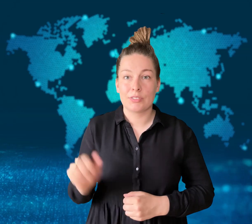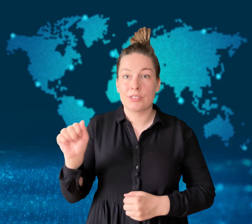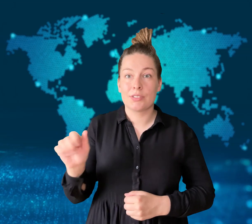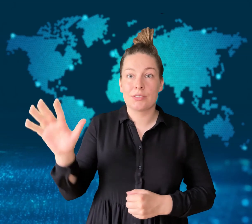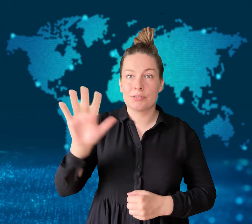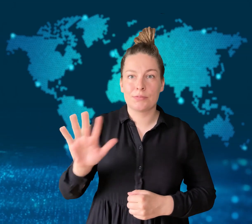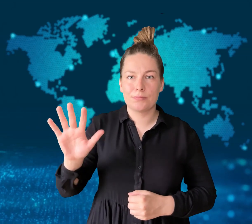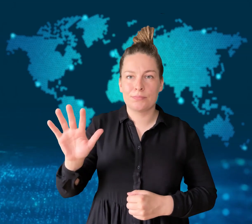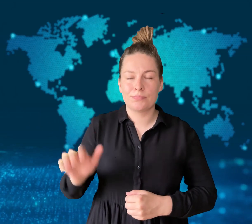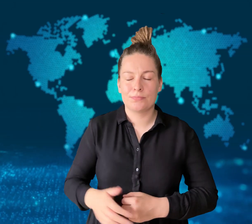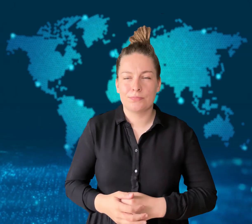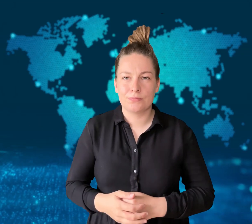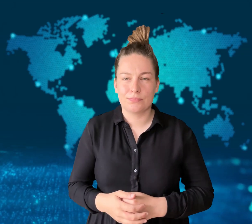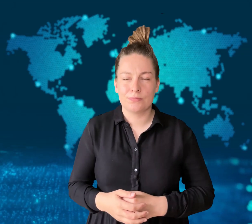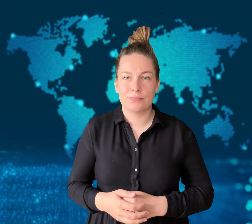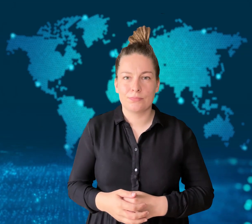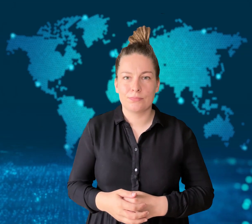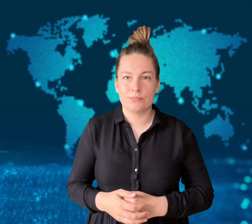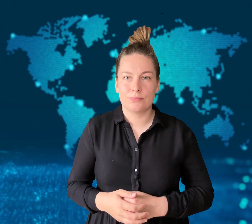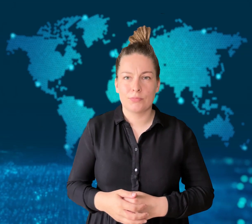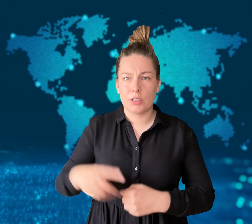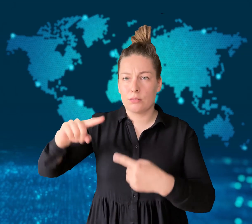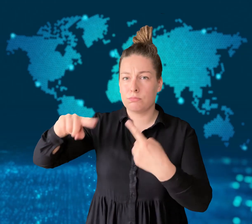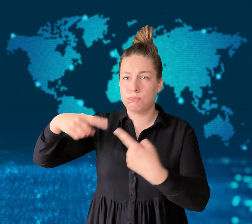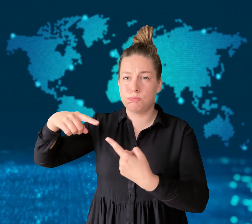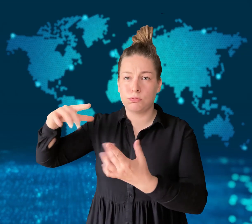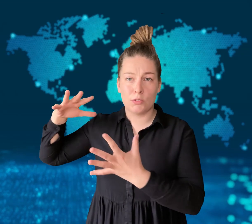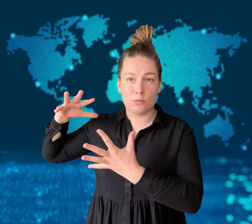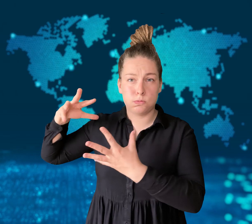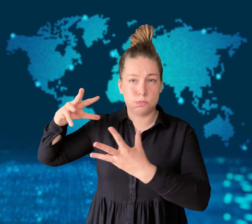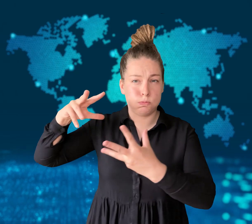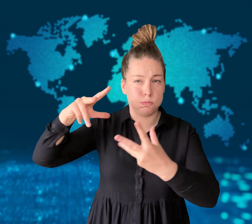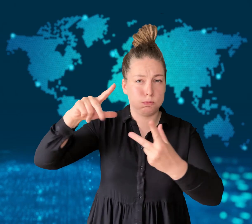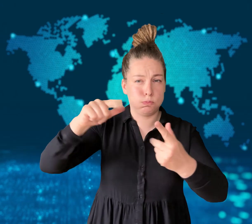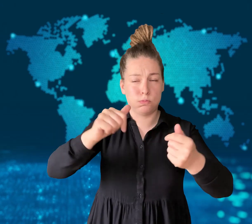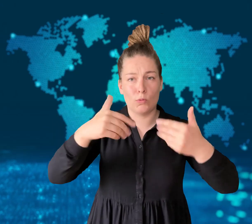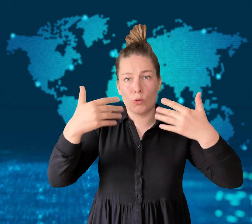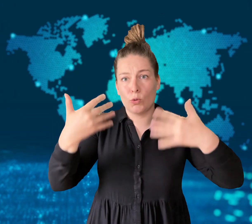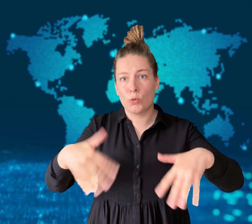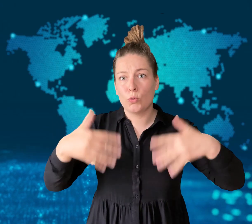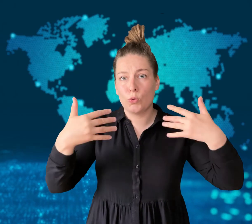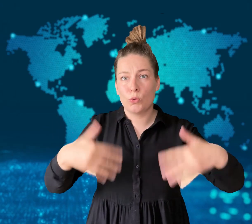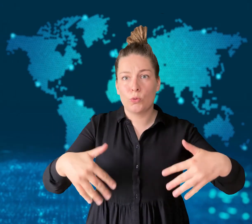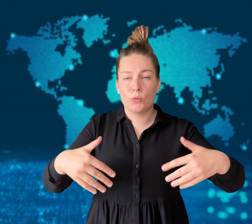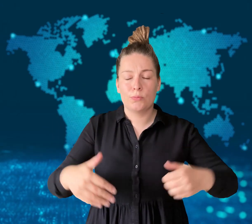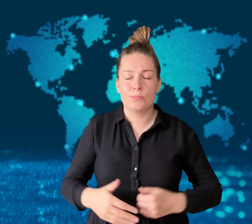Threats of a cyclone